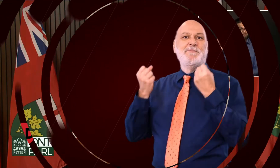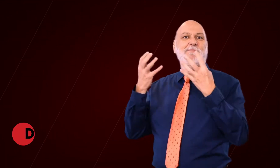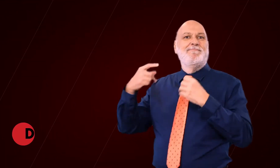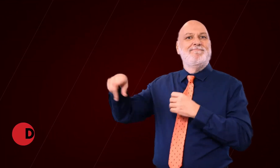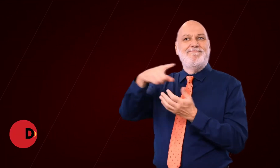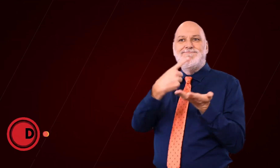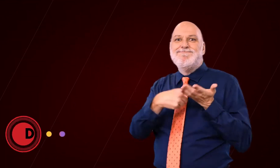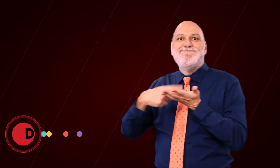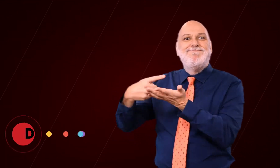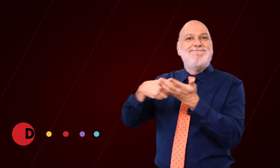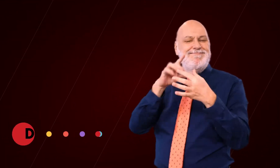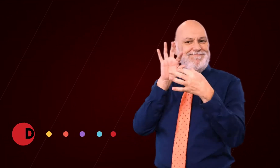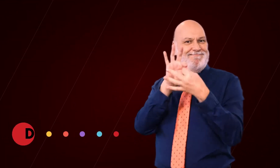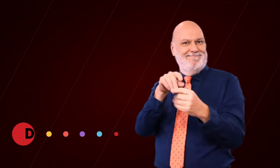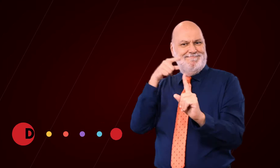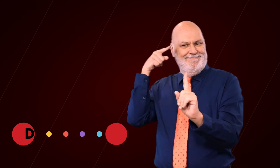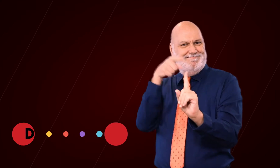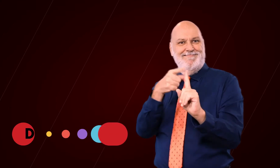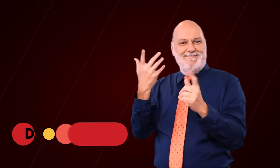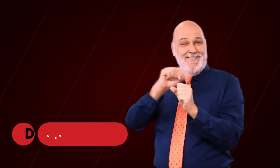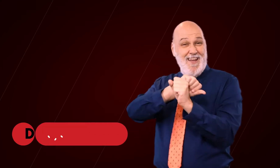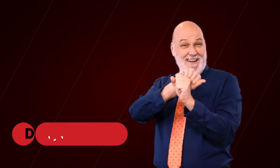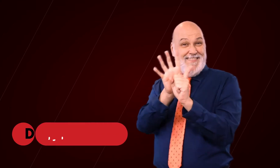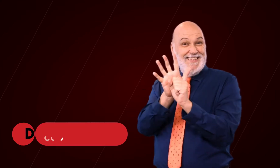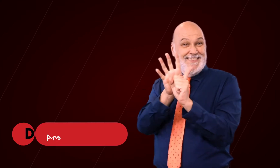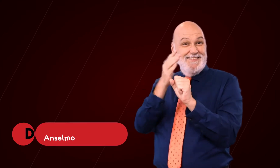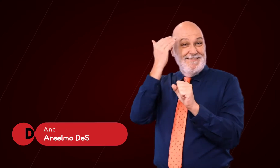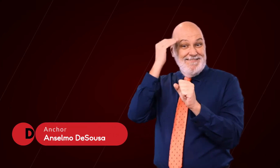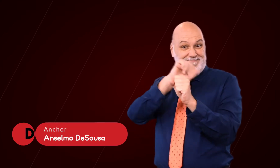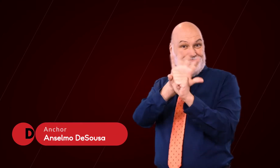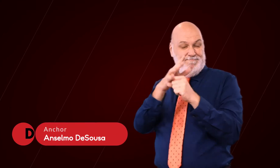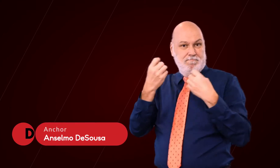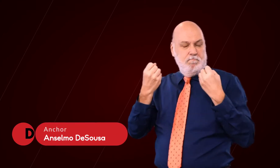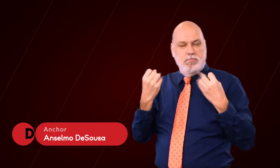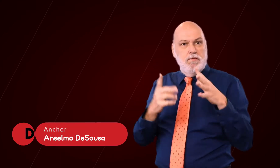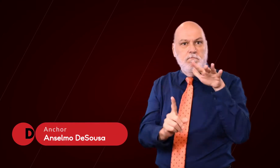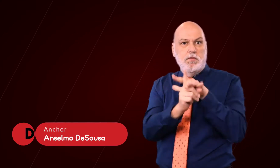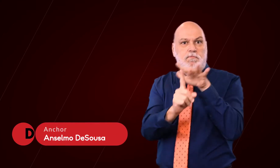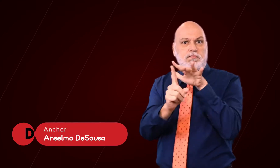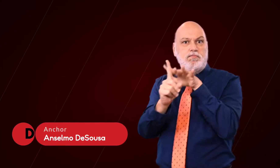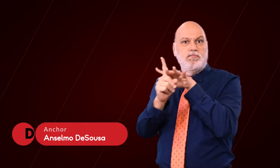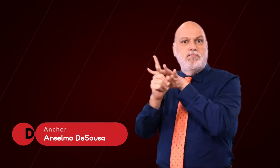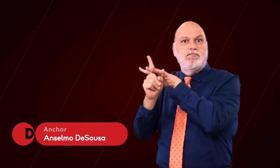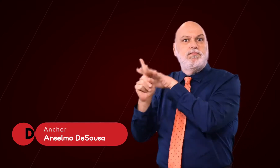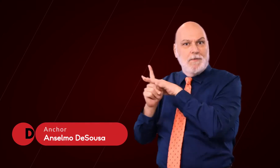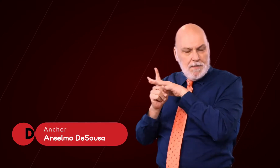[Anselmo]: During the COVID-19 pandemic,